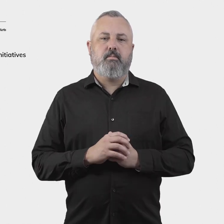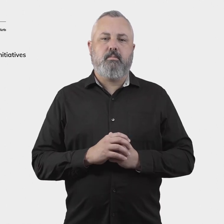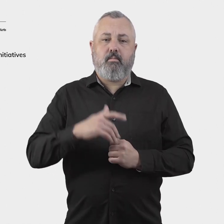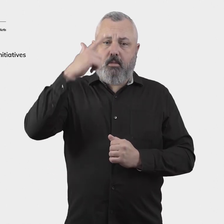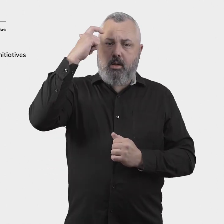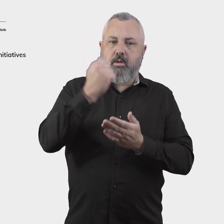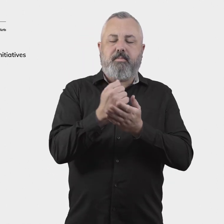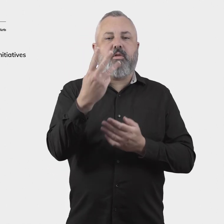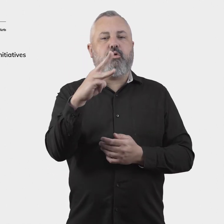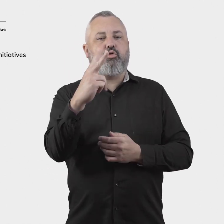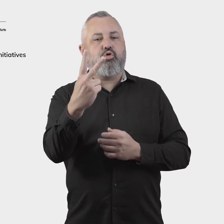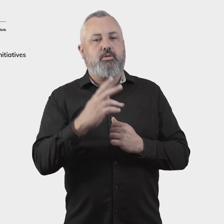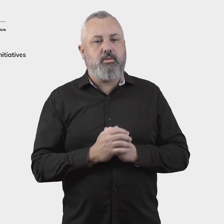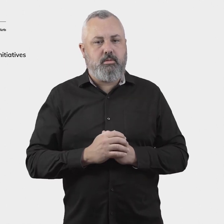Initiative 32.